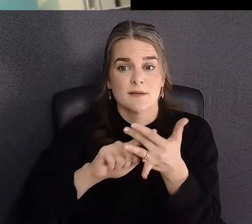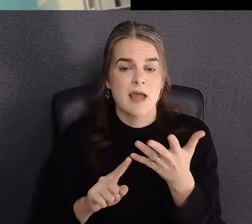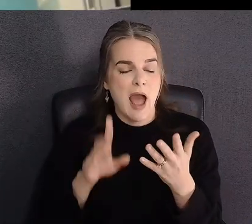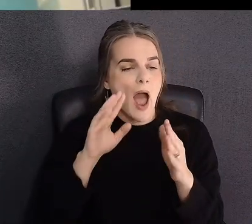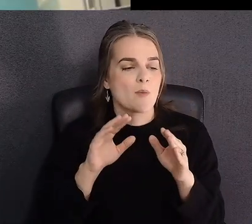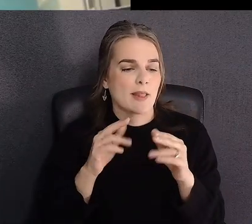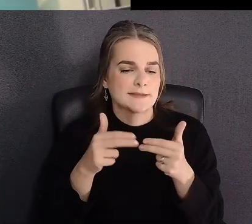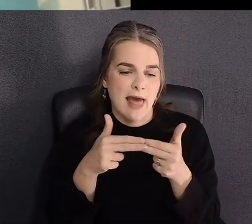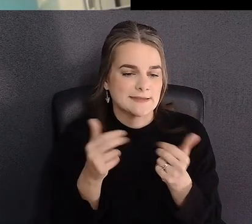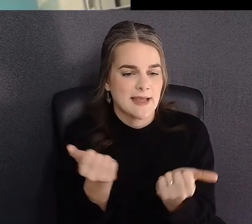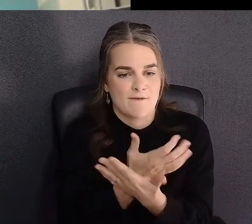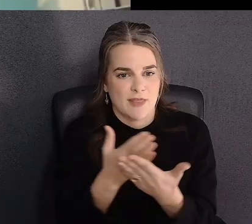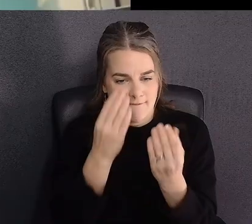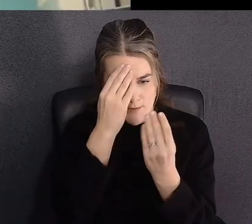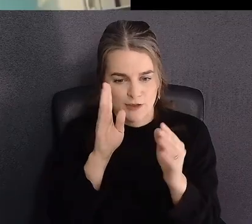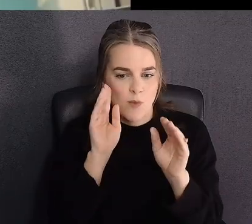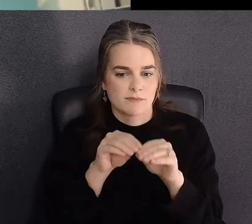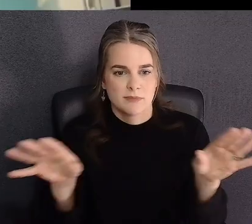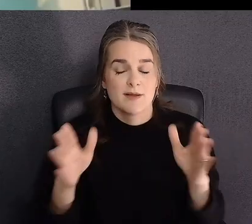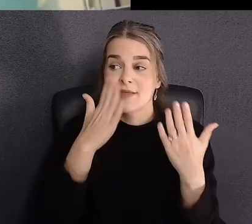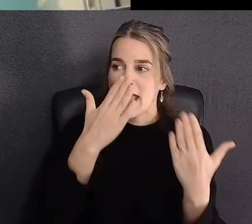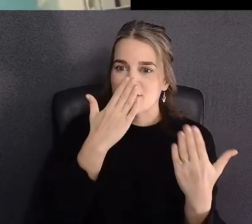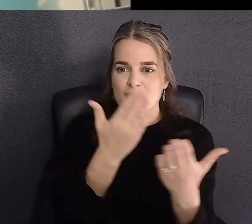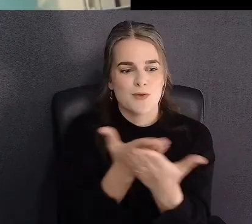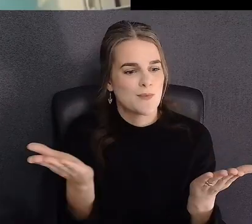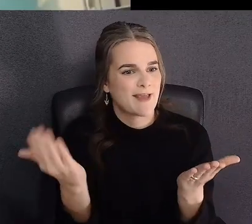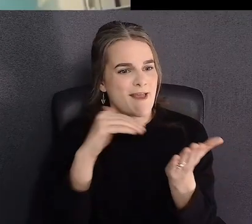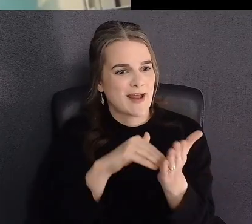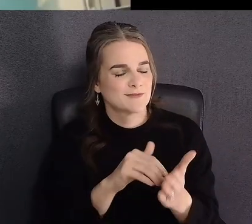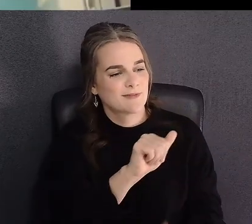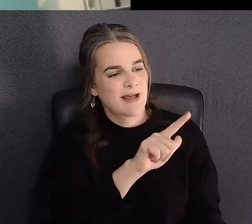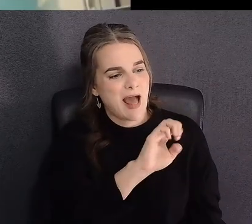including the slides, to everyone who was here today. So thank you, thank you again to Alex and Colleen.